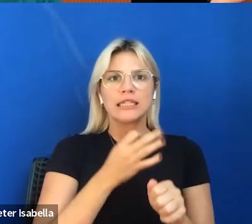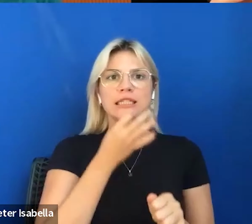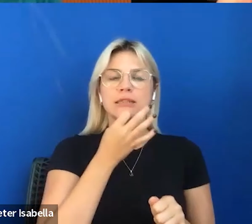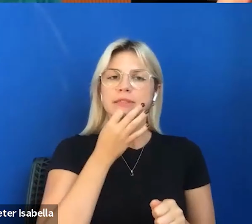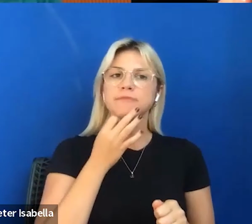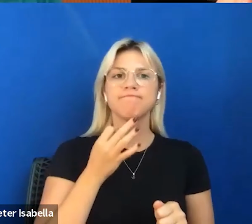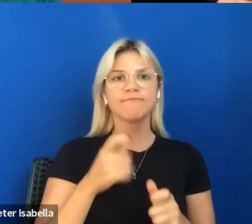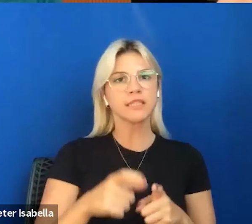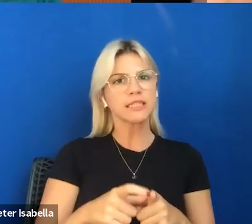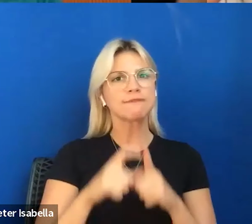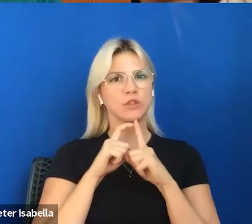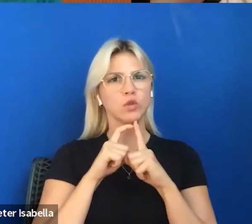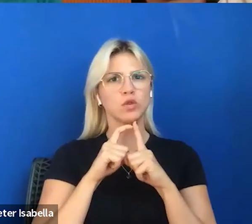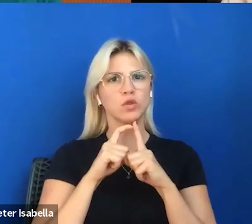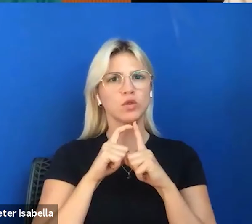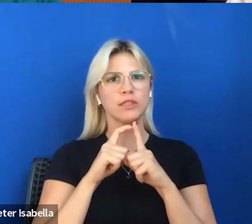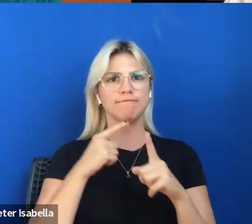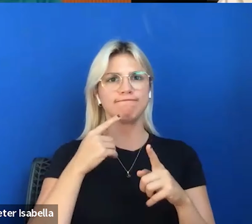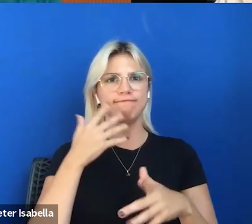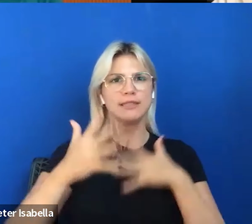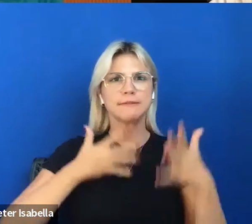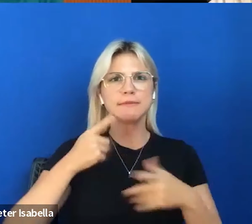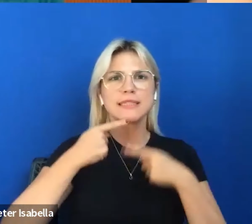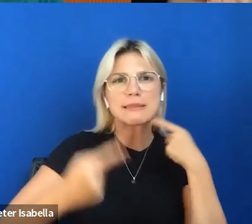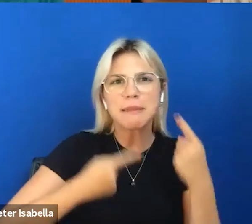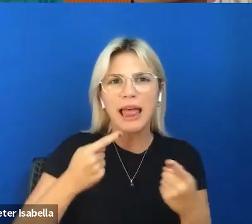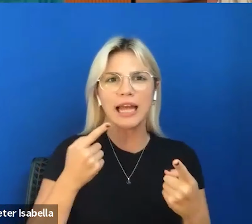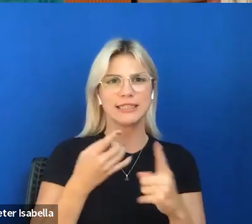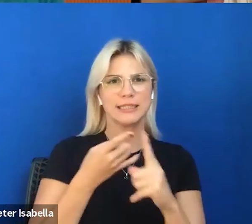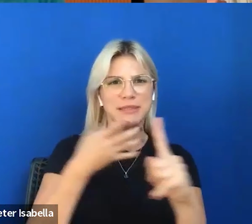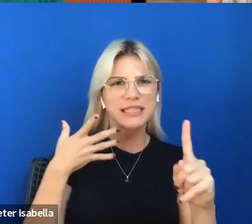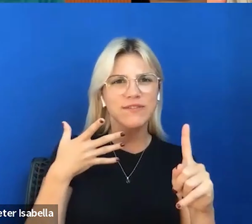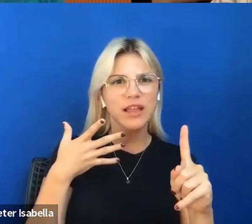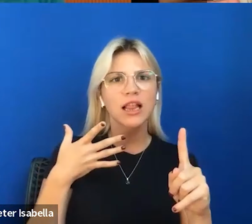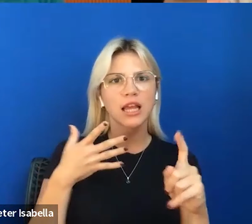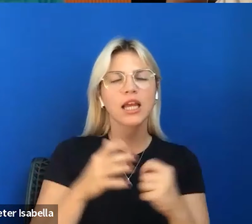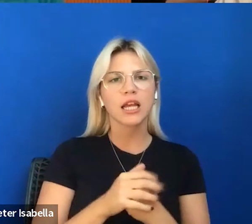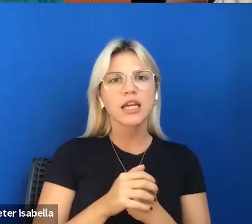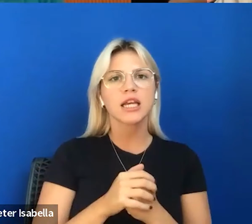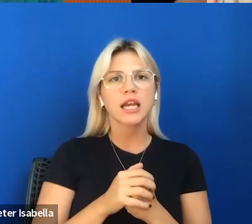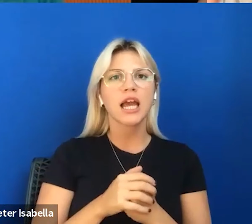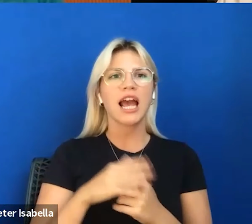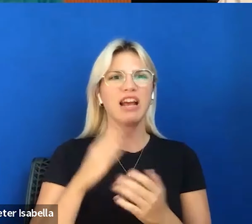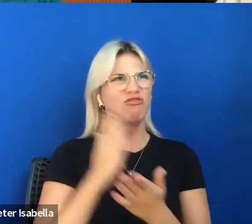define exactly how that is and the sort of end goal outcome for that.